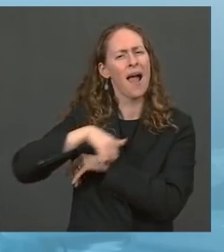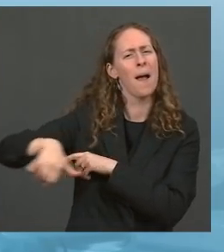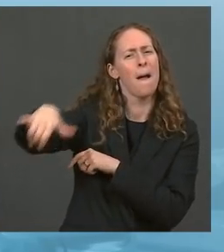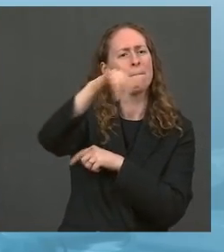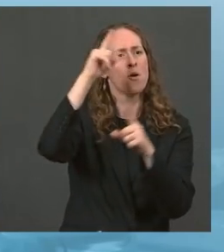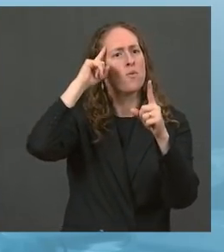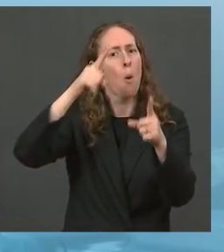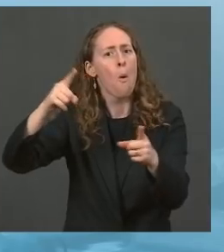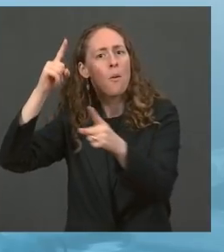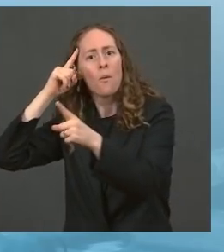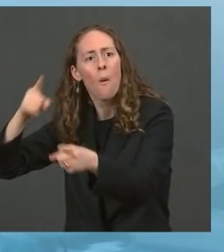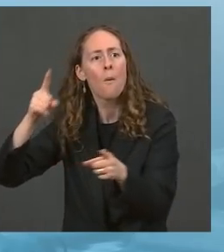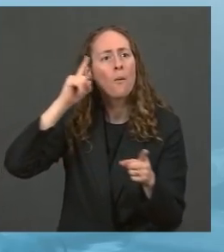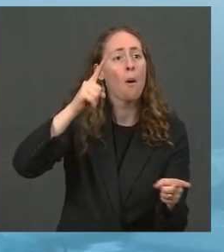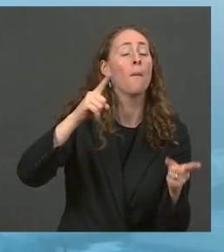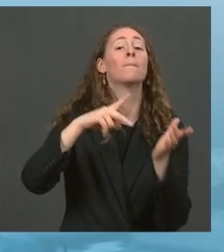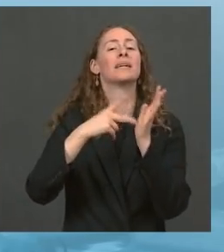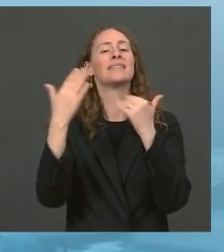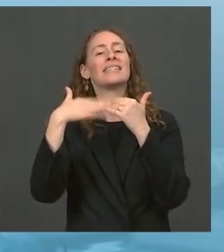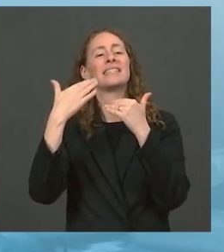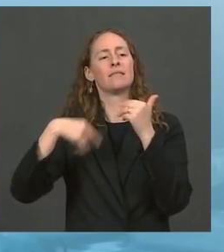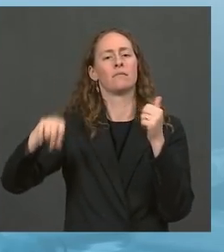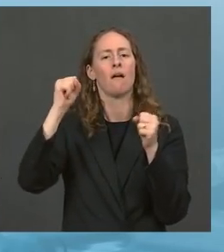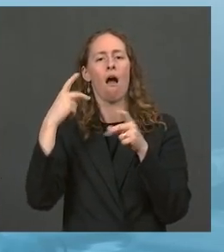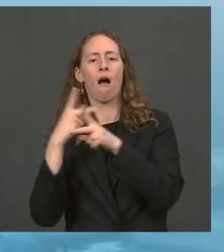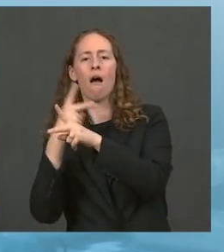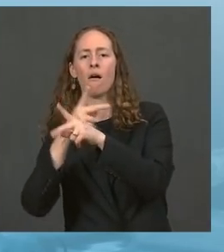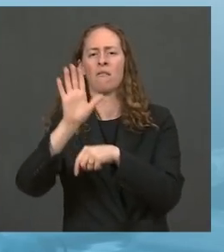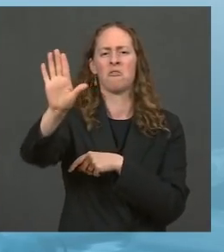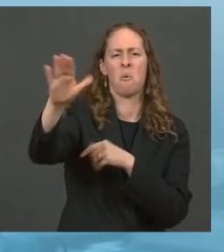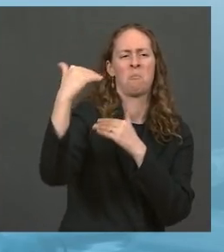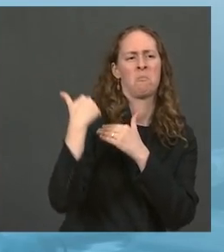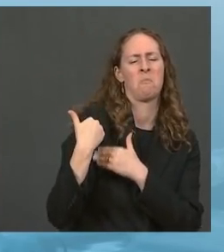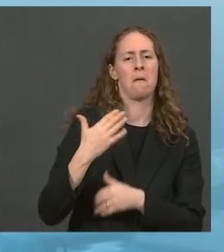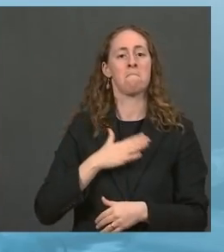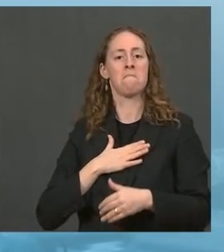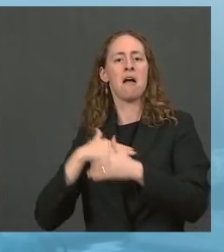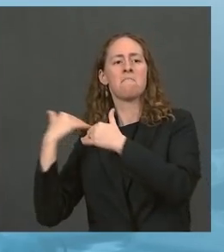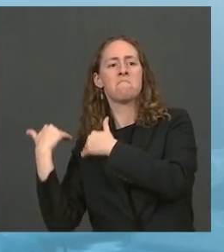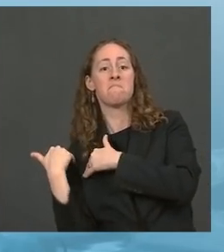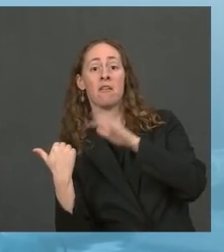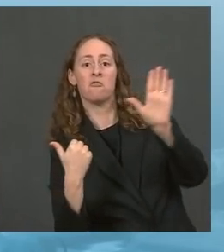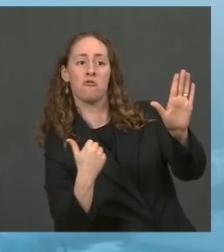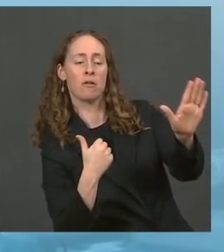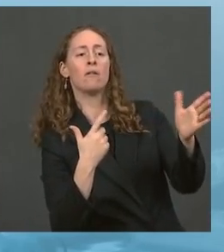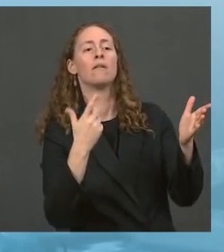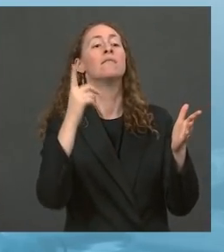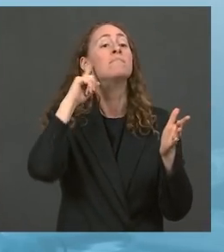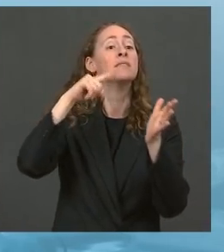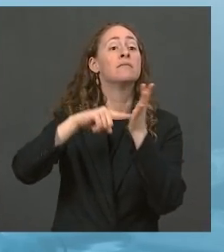and each other accountable. Secretary of State Blinken will be convening foreign ministers later this year